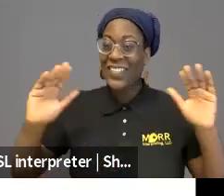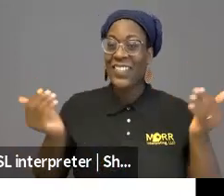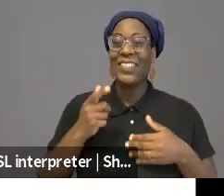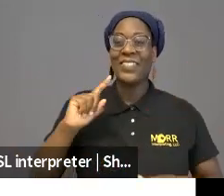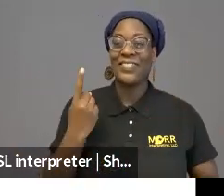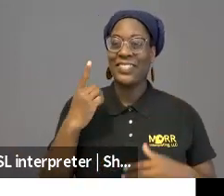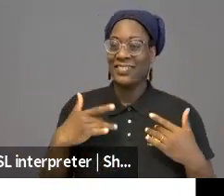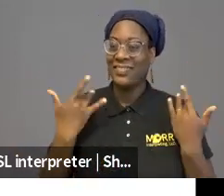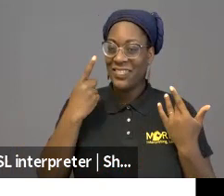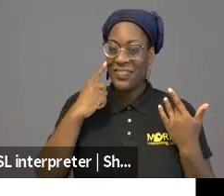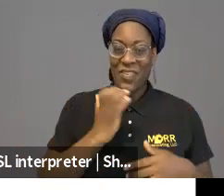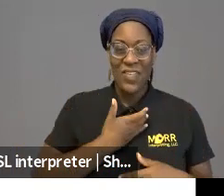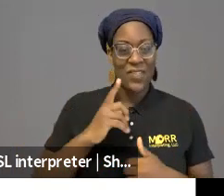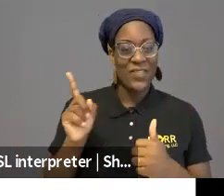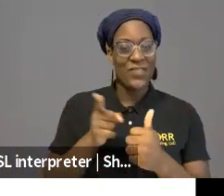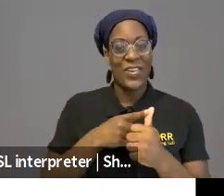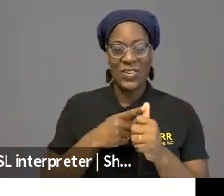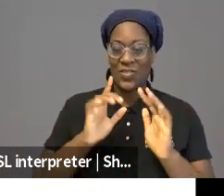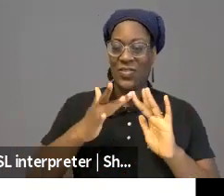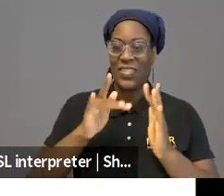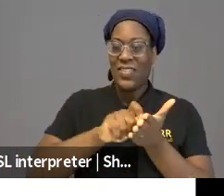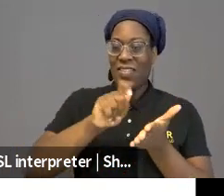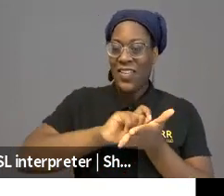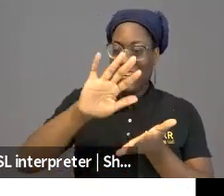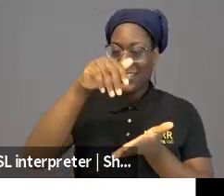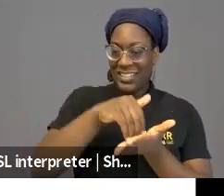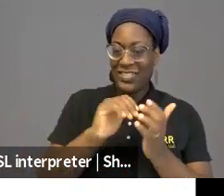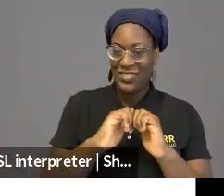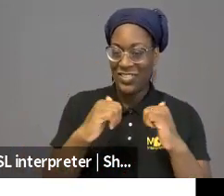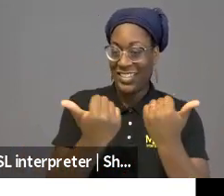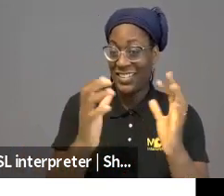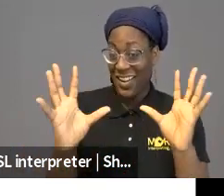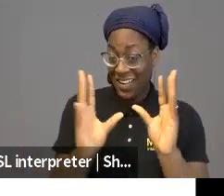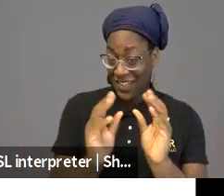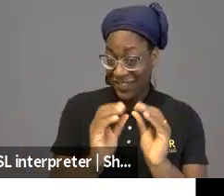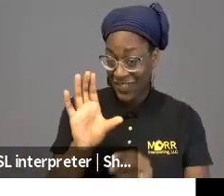the inaugural Online Writing Centers Association conference. This will be our plenary session